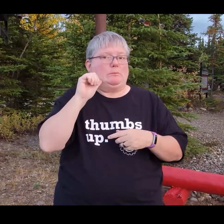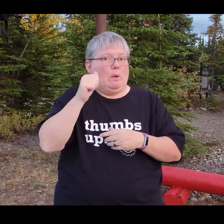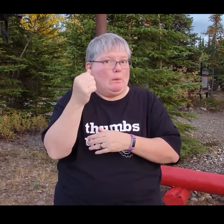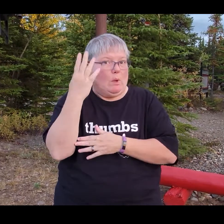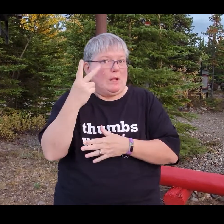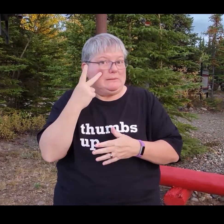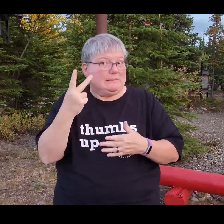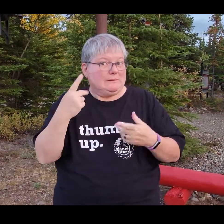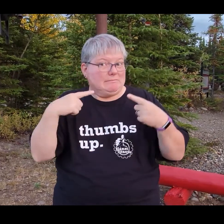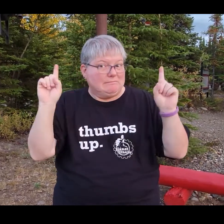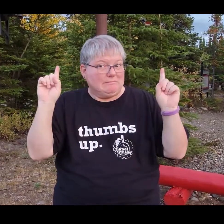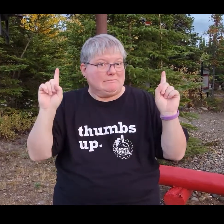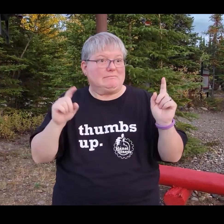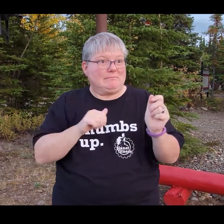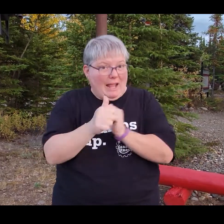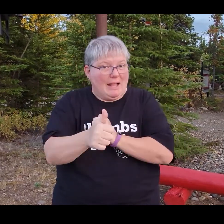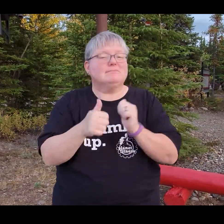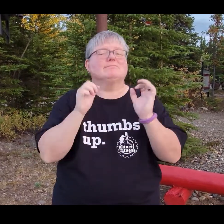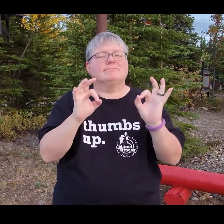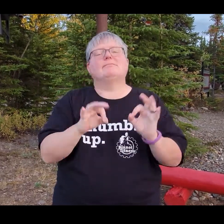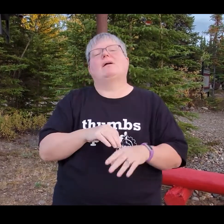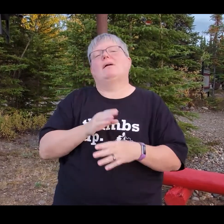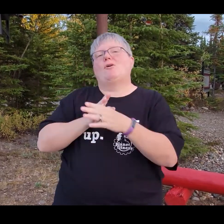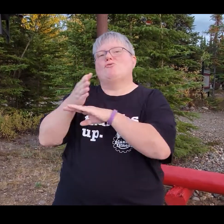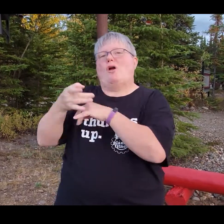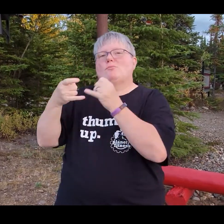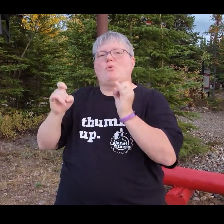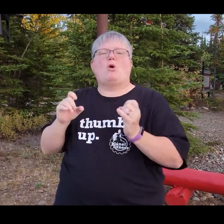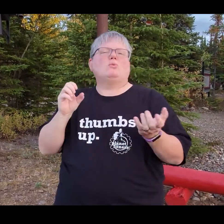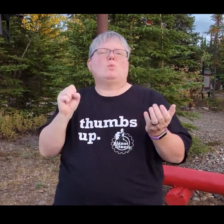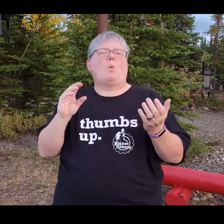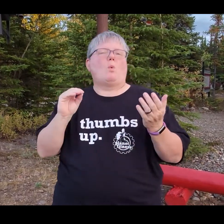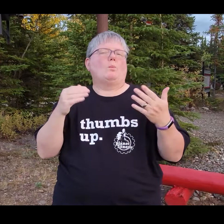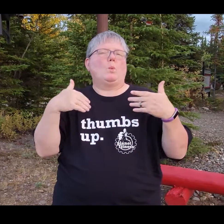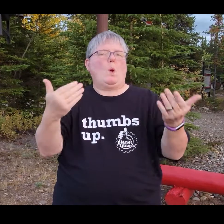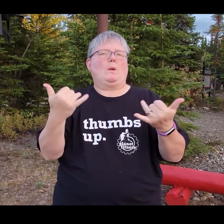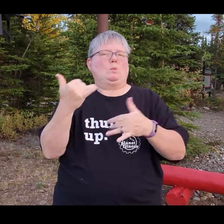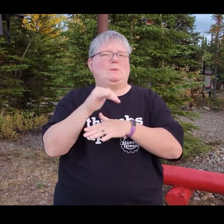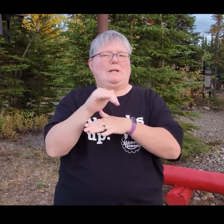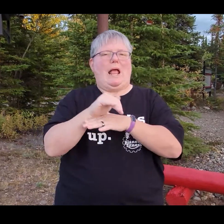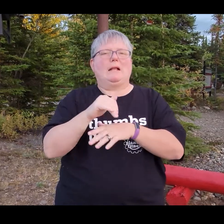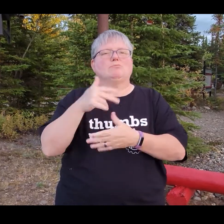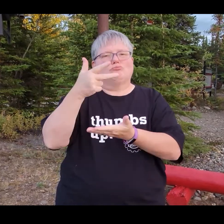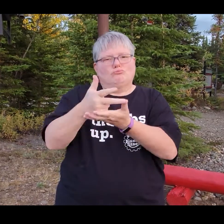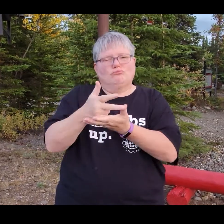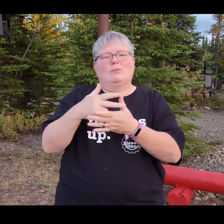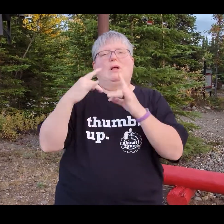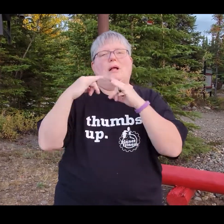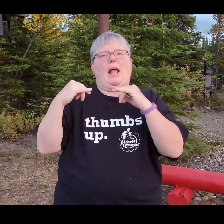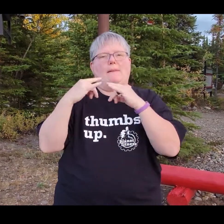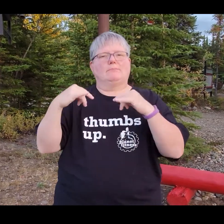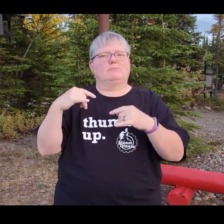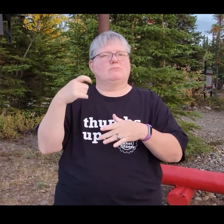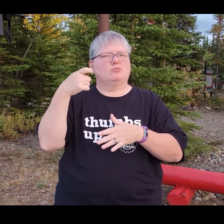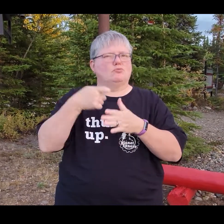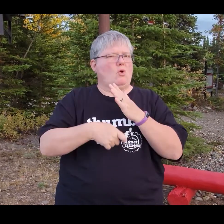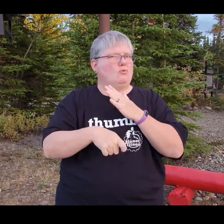I guess till tomorrow morning and see if we pass and we can cross the border. So for tonight we decided to park at this campground.